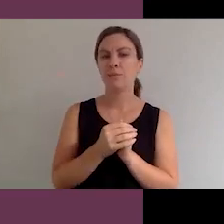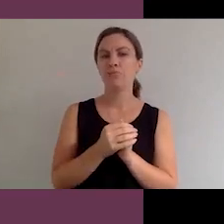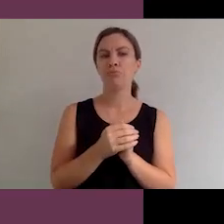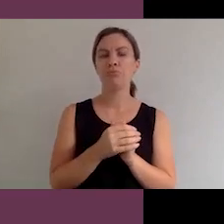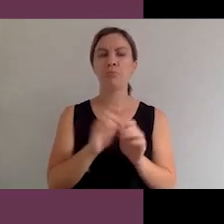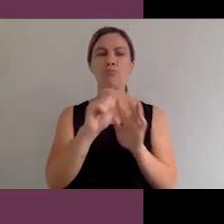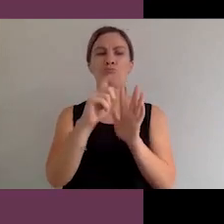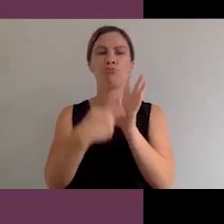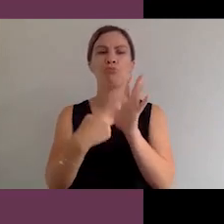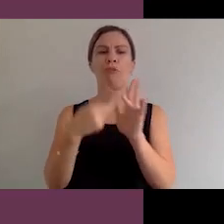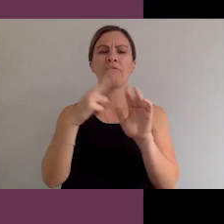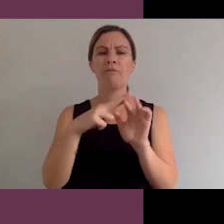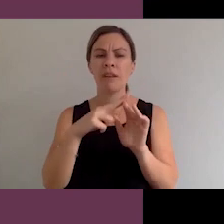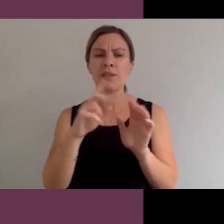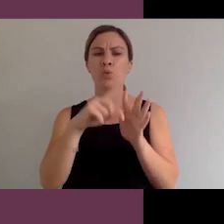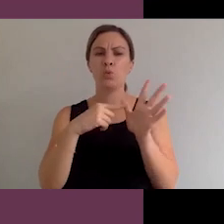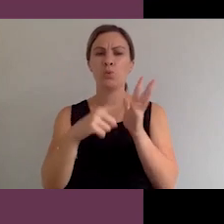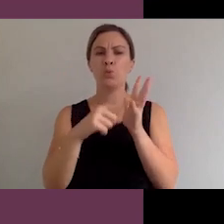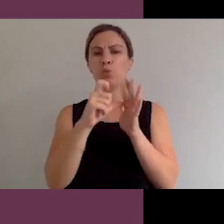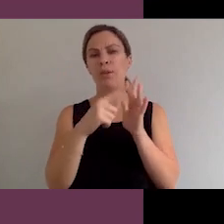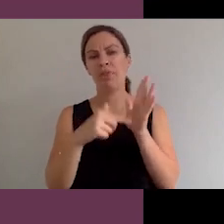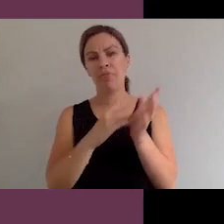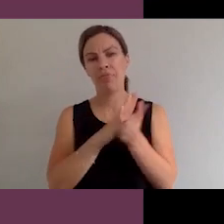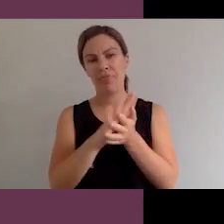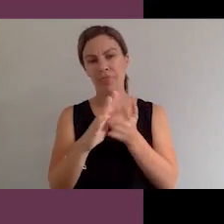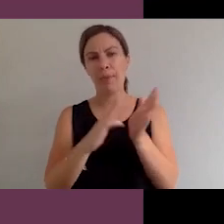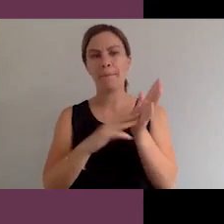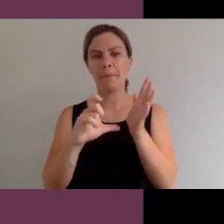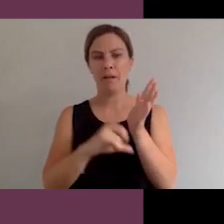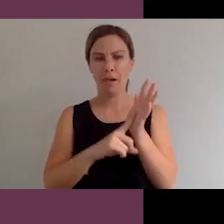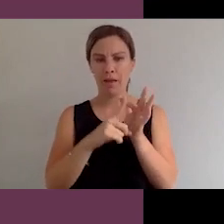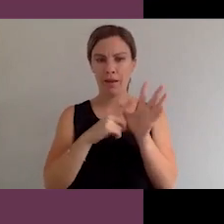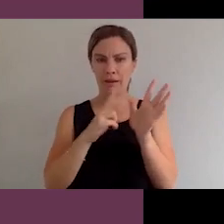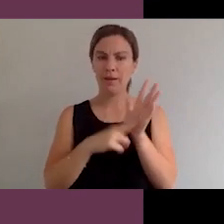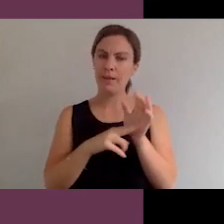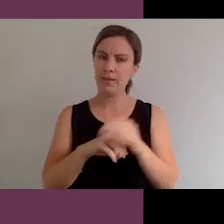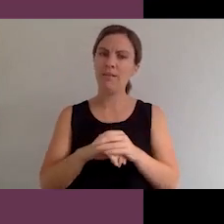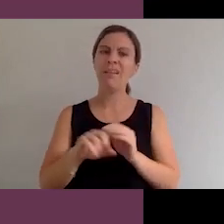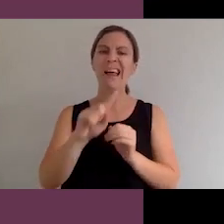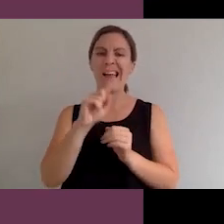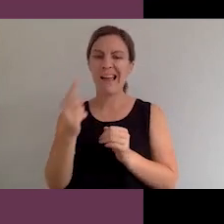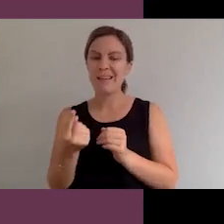performing arts centre, and also the lead facilitator will do the coach sessioning -- coaching session.